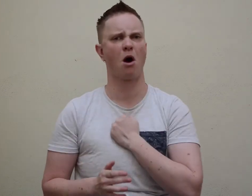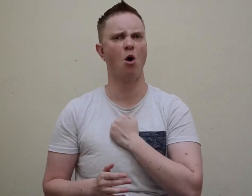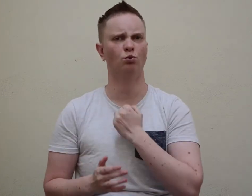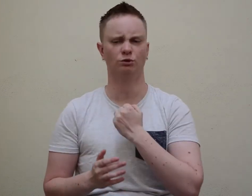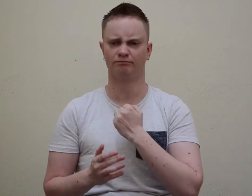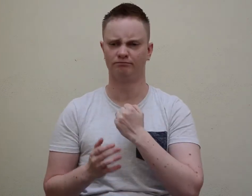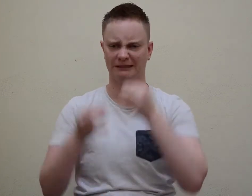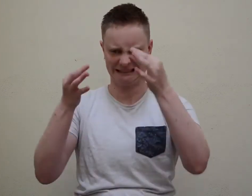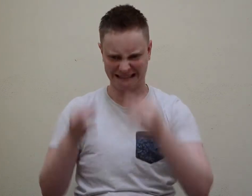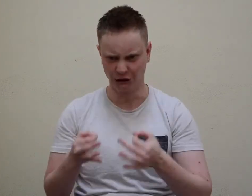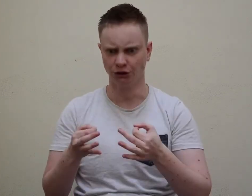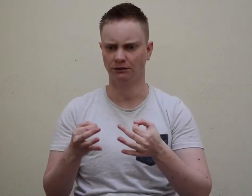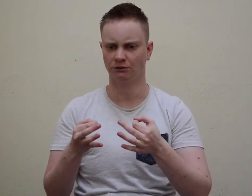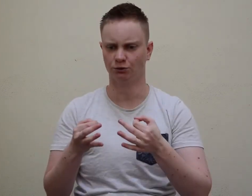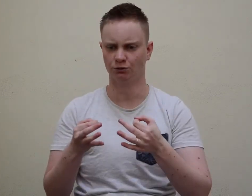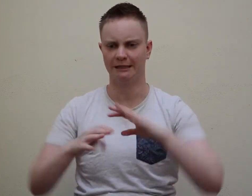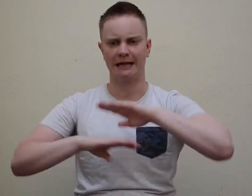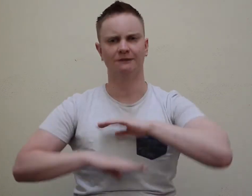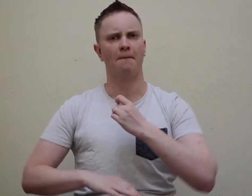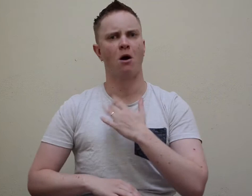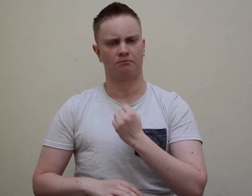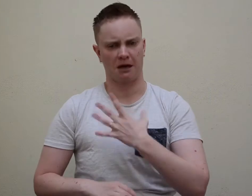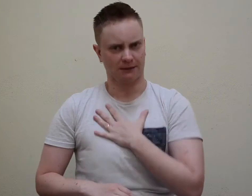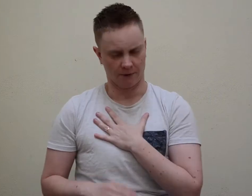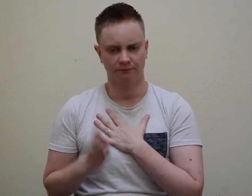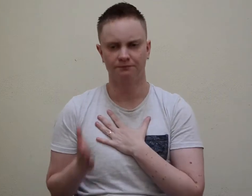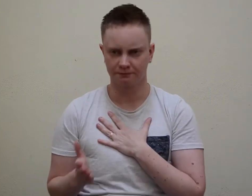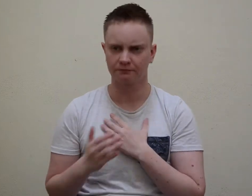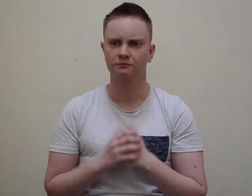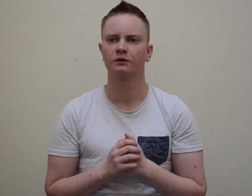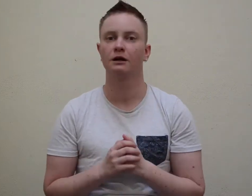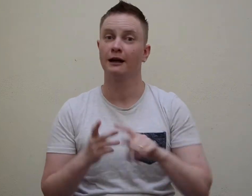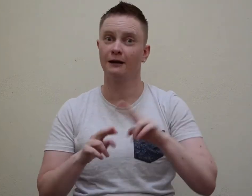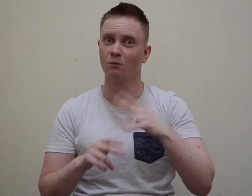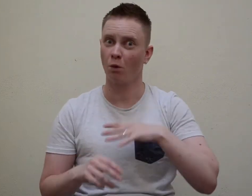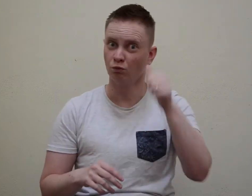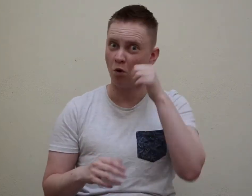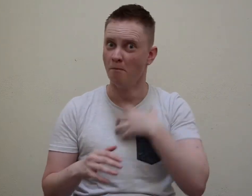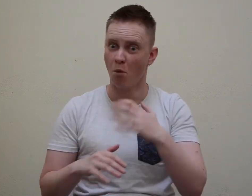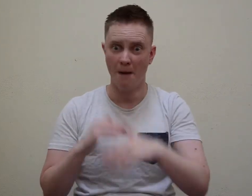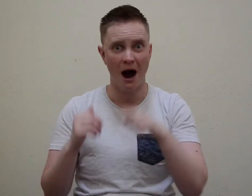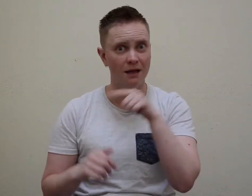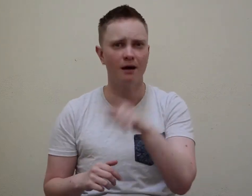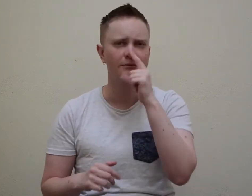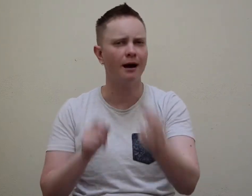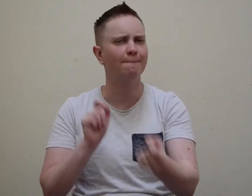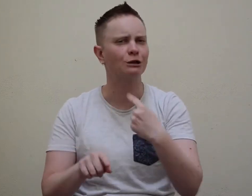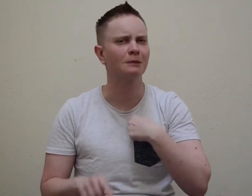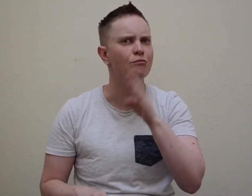for me how to resolve that of my elevated sex drive was to please myself. So, if you wanna know more about that,